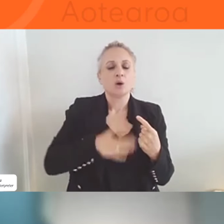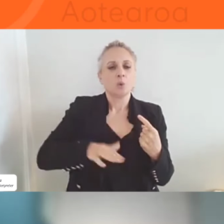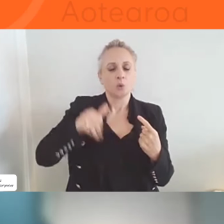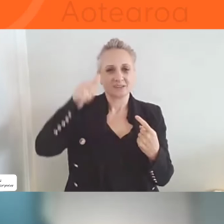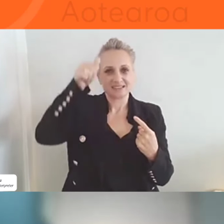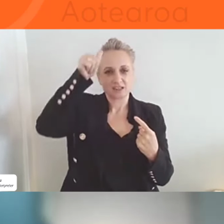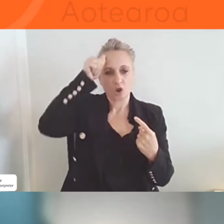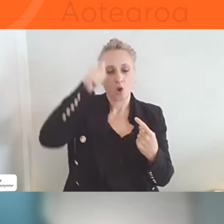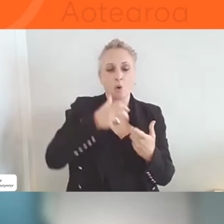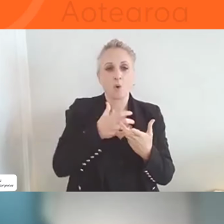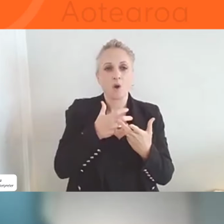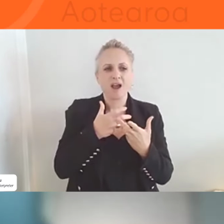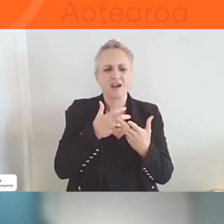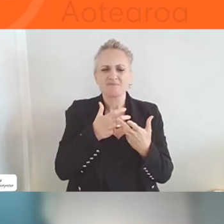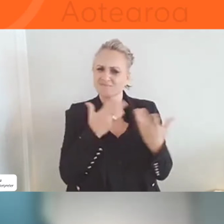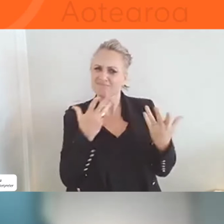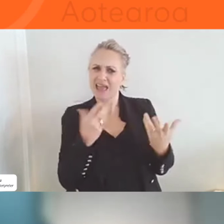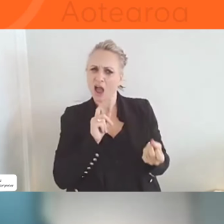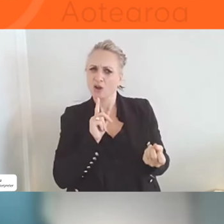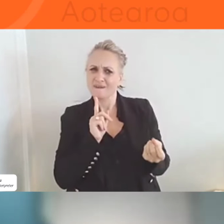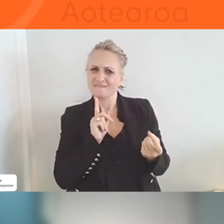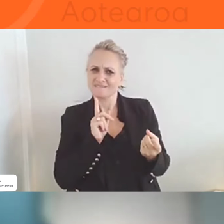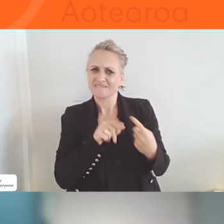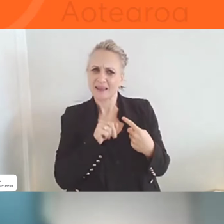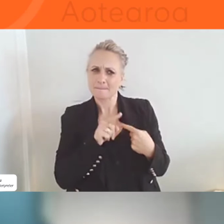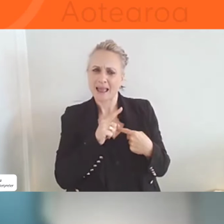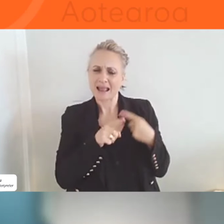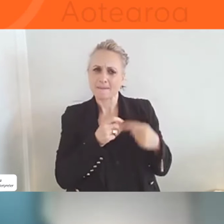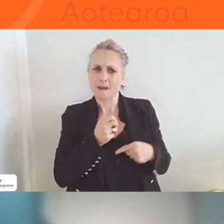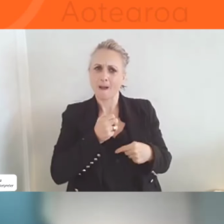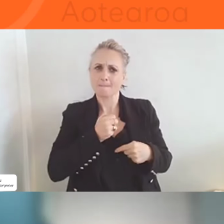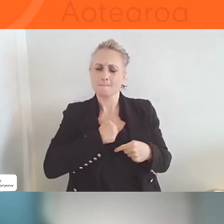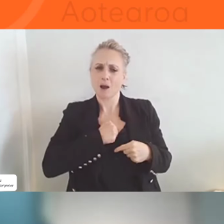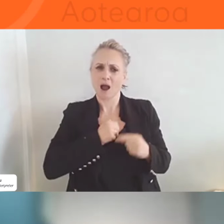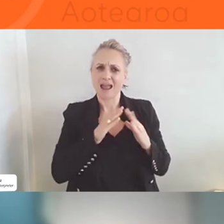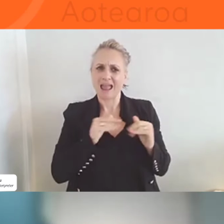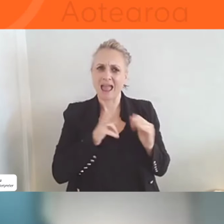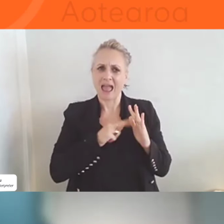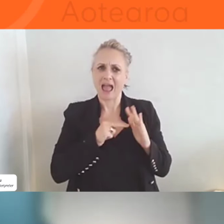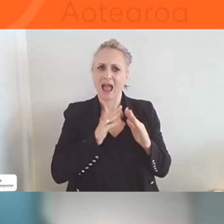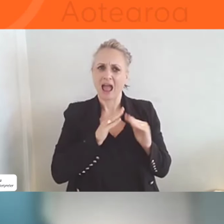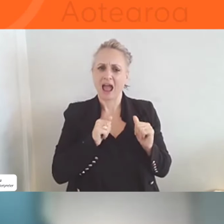feedback on their Kainga Ora homes that are not meeting their needs,